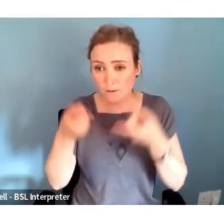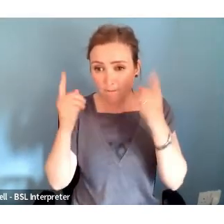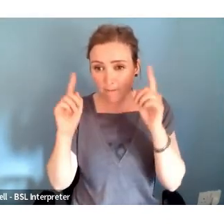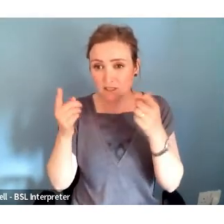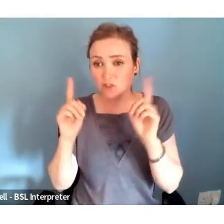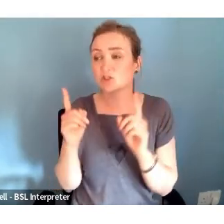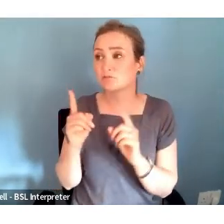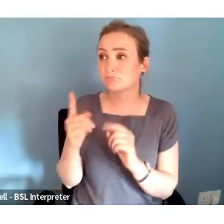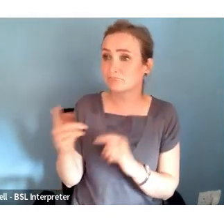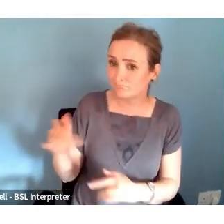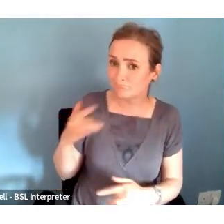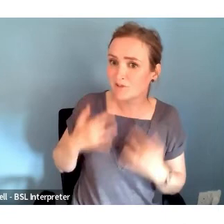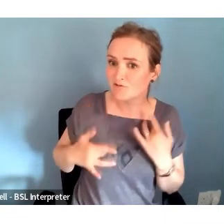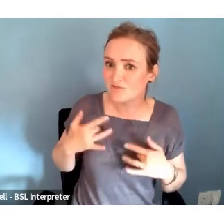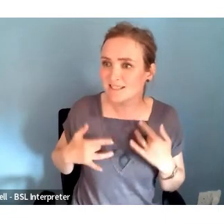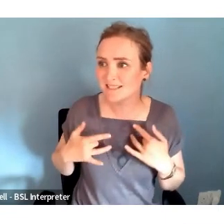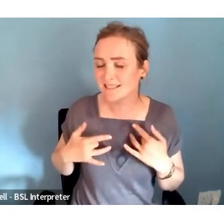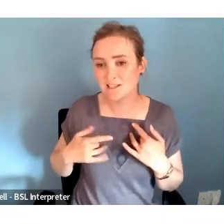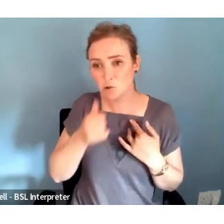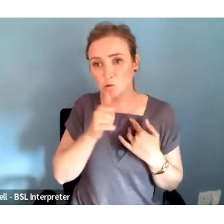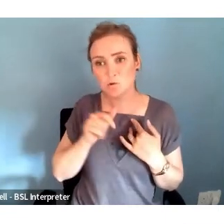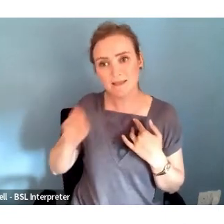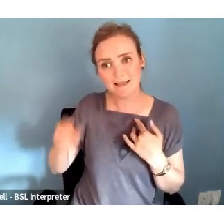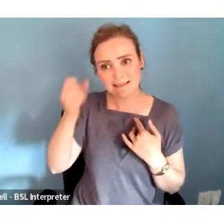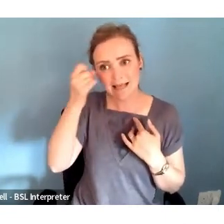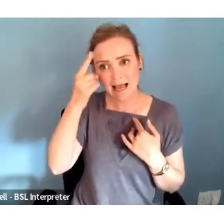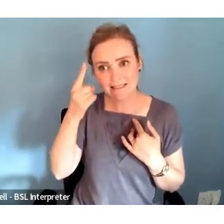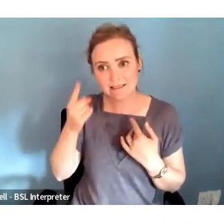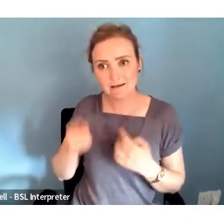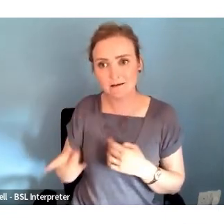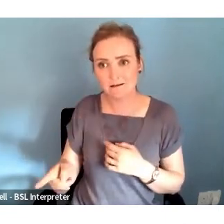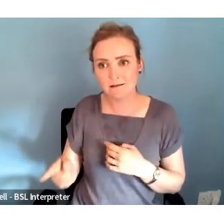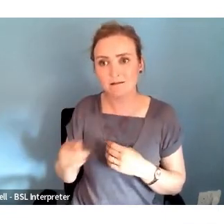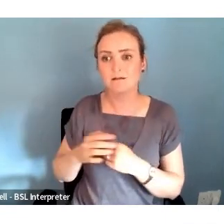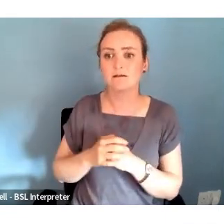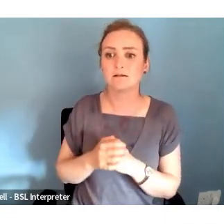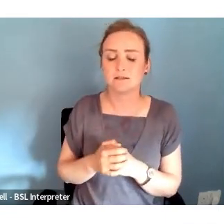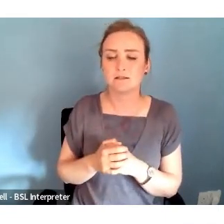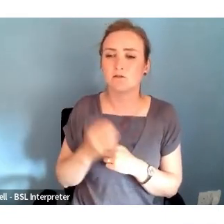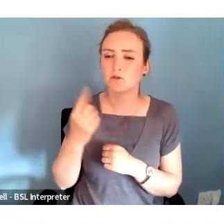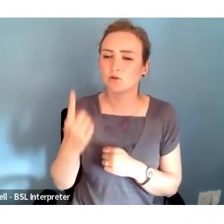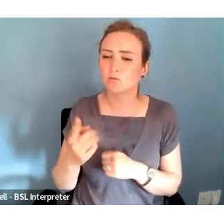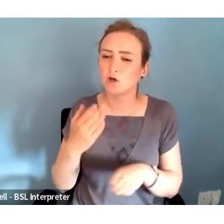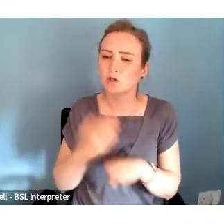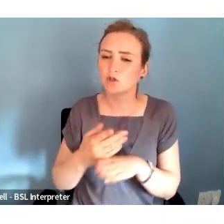in fact I have got a call with someone tomorrow about a particular role which we'd like to take that approach